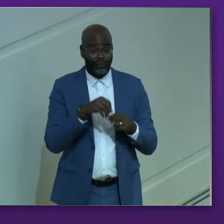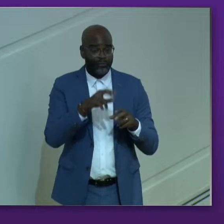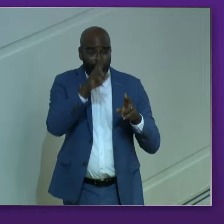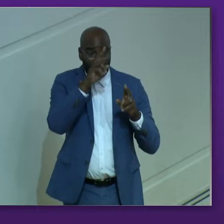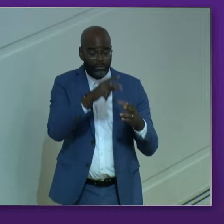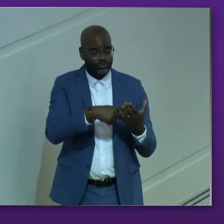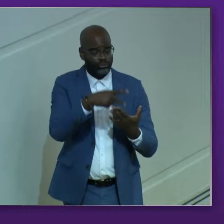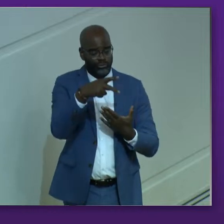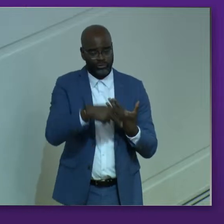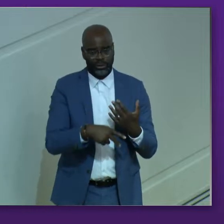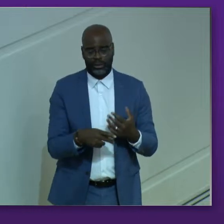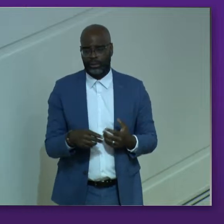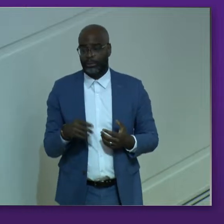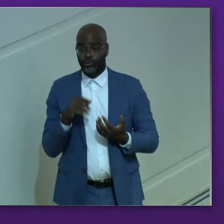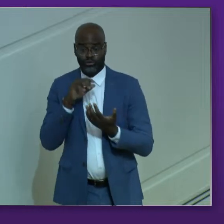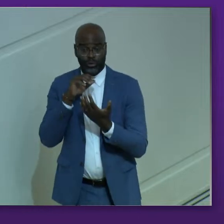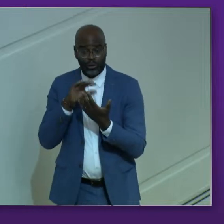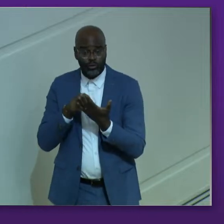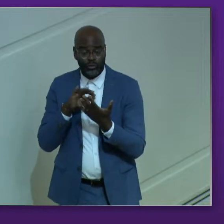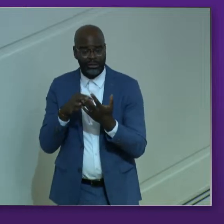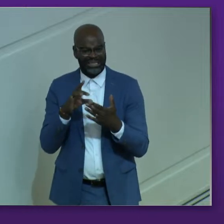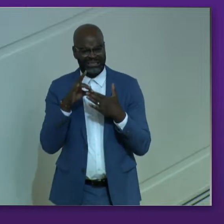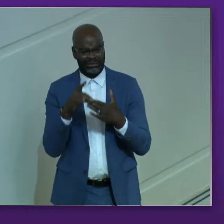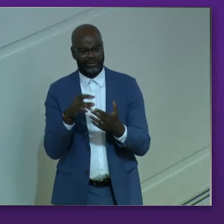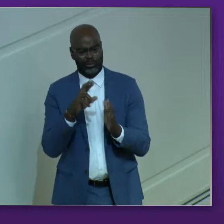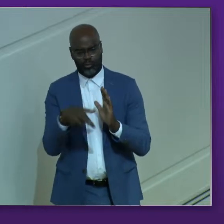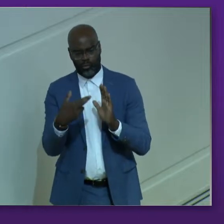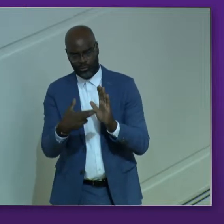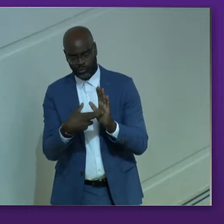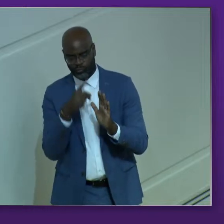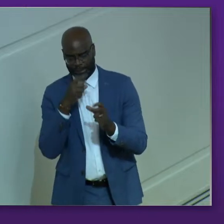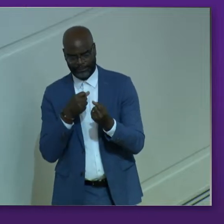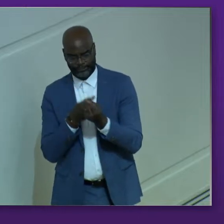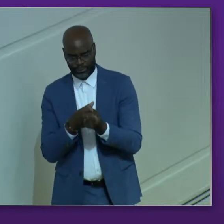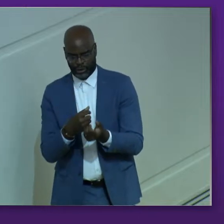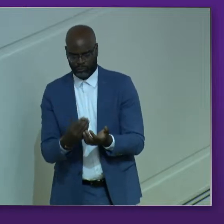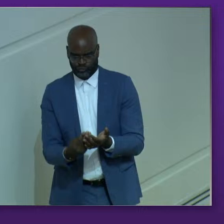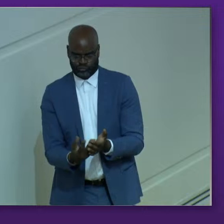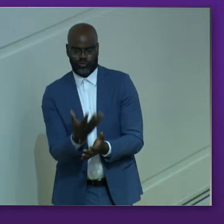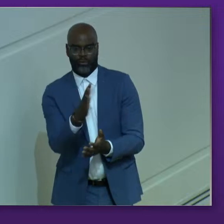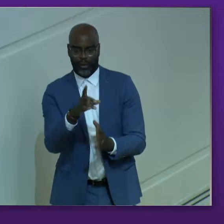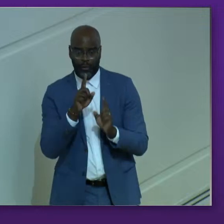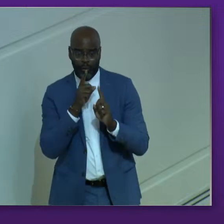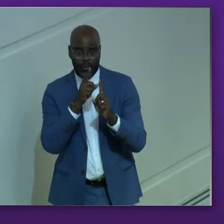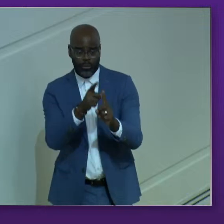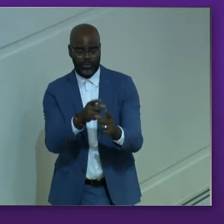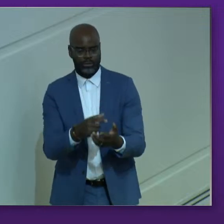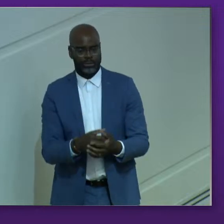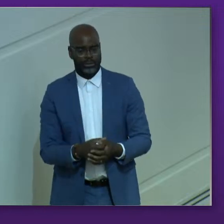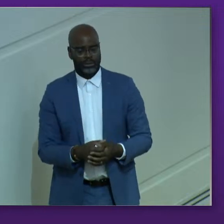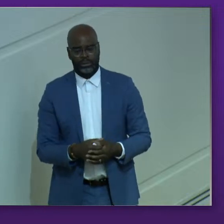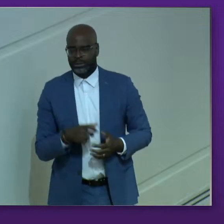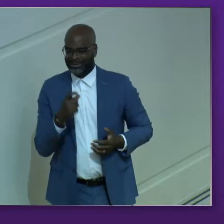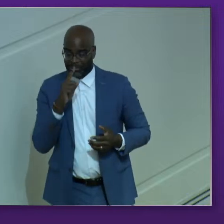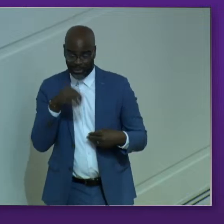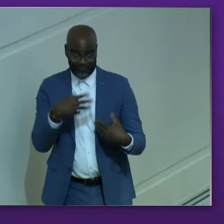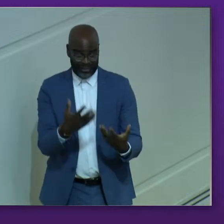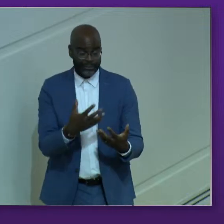THE AWARDS CELEBRATE GARRISONING ELECTRICAL ACHIEVEMENTS LEADERSHIP AND COMMUNITY SERVICE FOR MANY OF